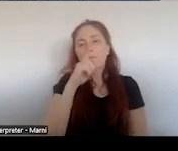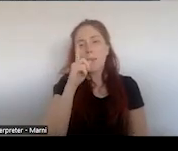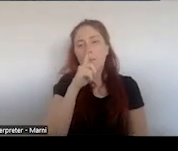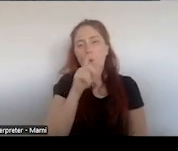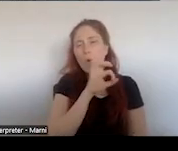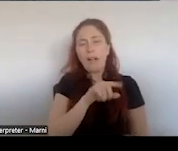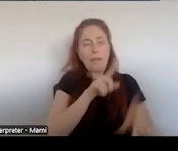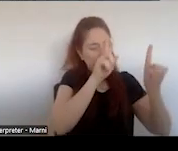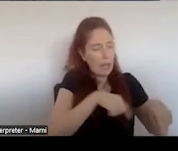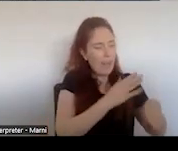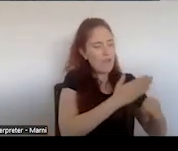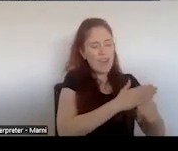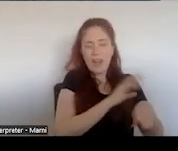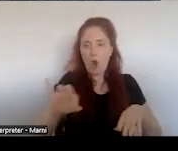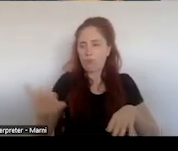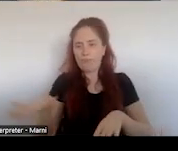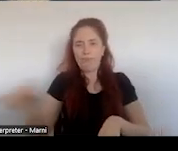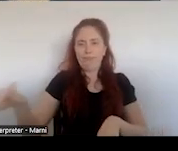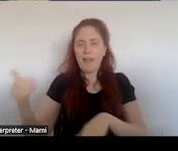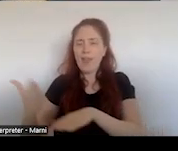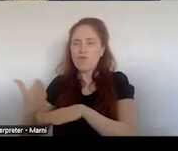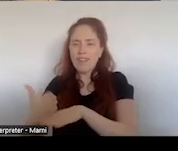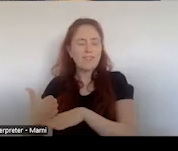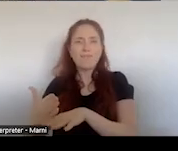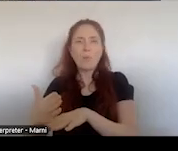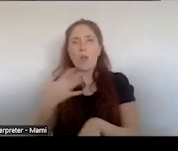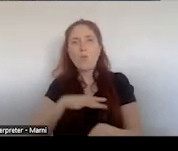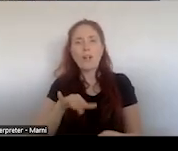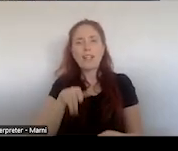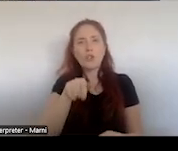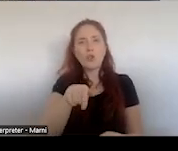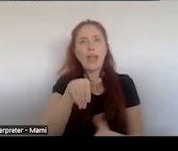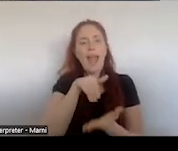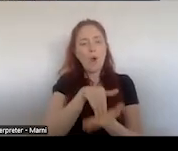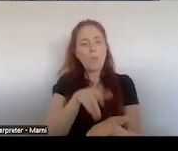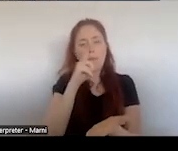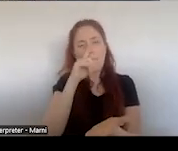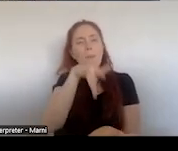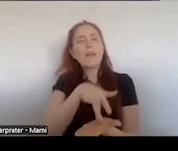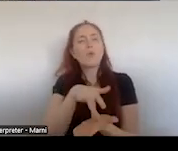disability with arts and organisations including in the screen and digital